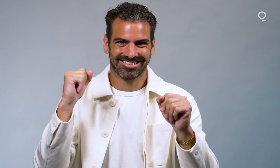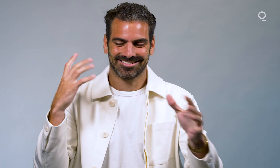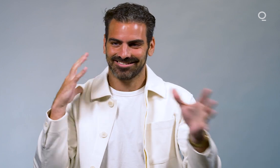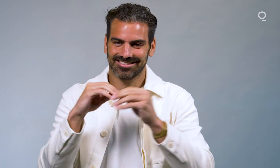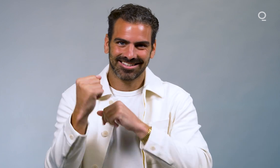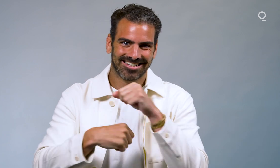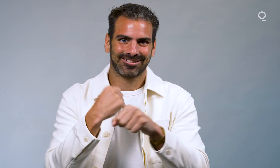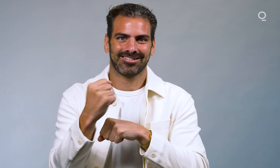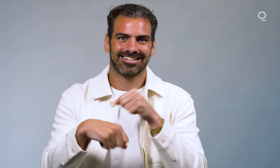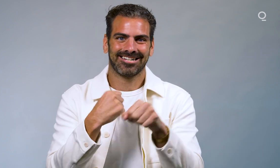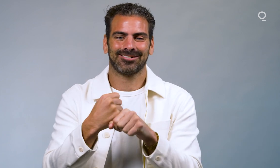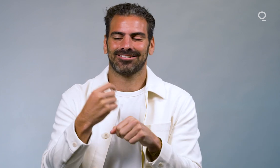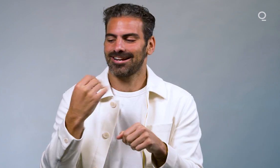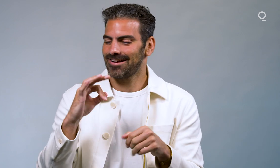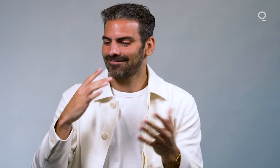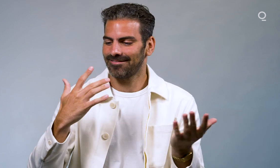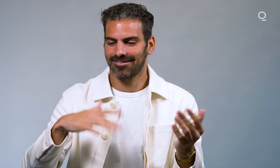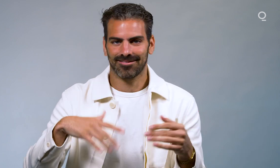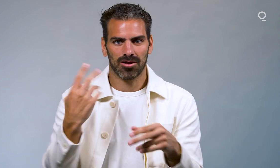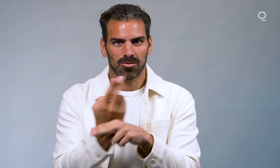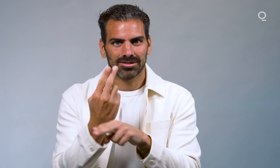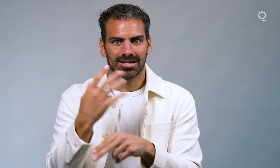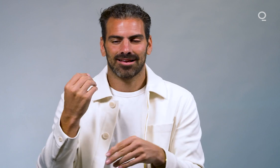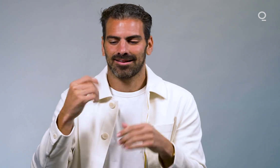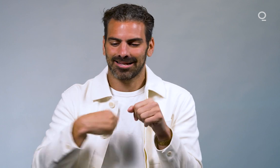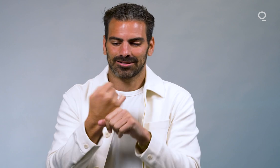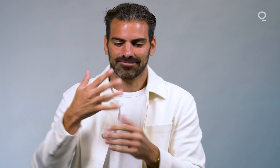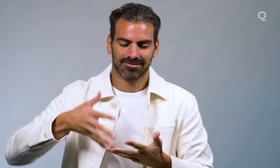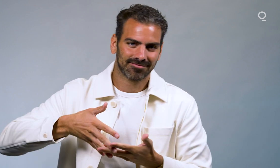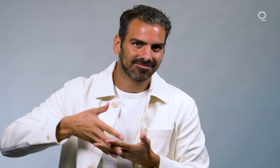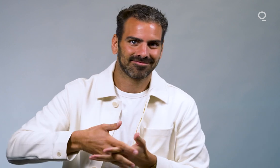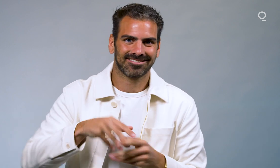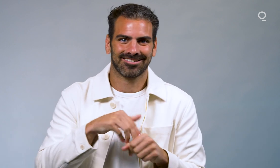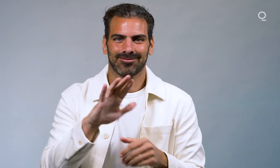ahead of time and, you know, sign language takes years and years and years to be able to really become fluent in.